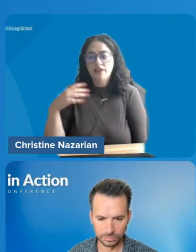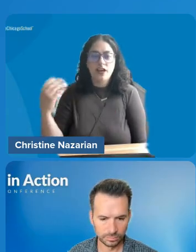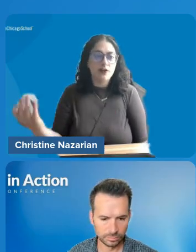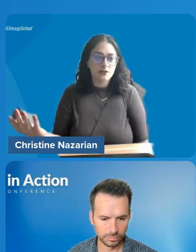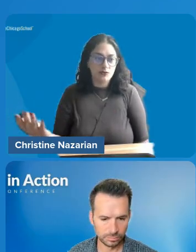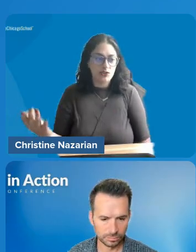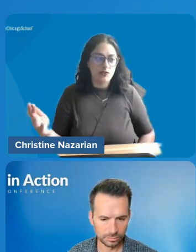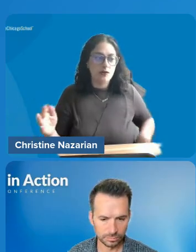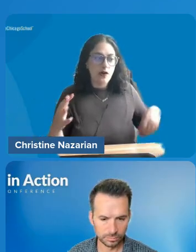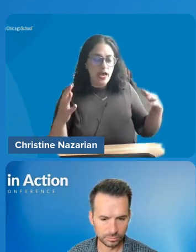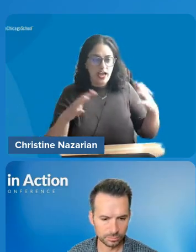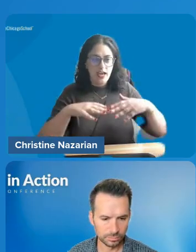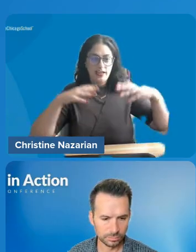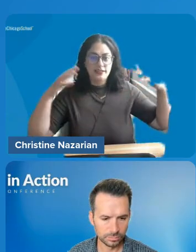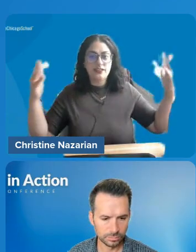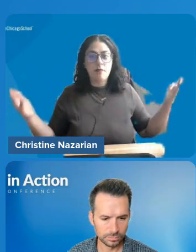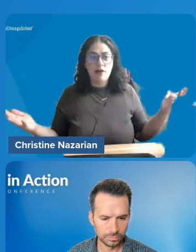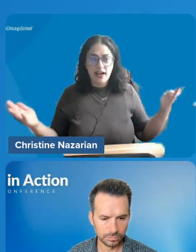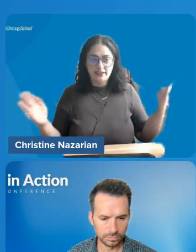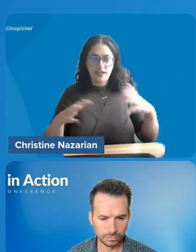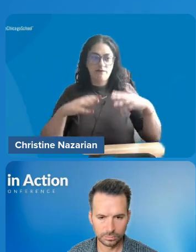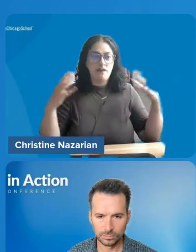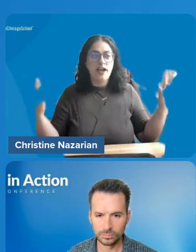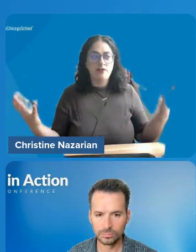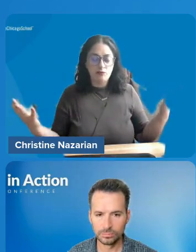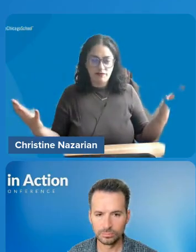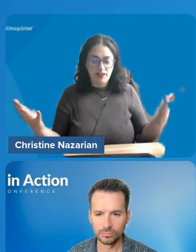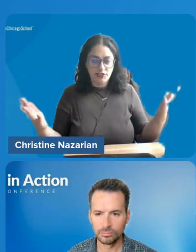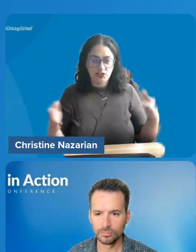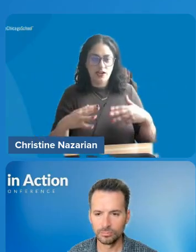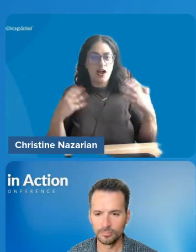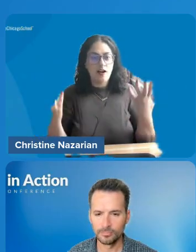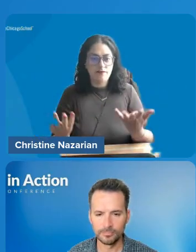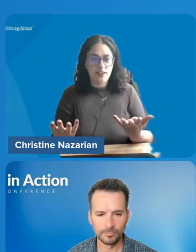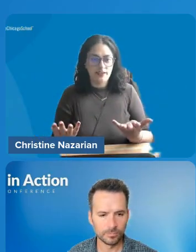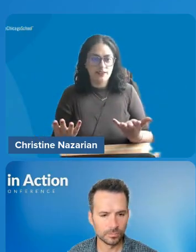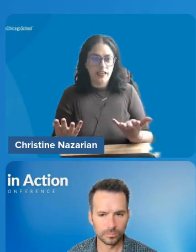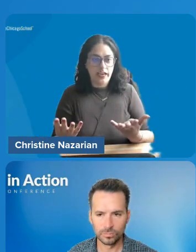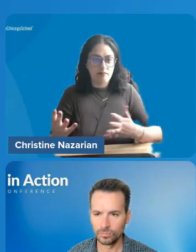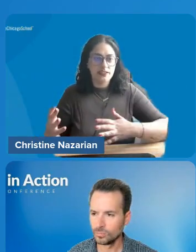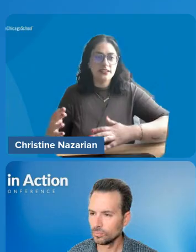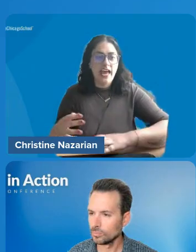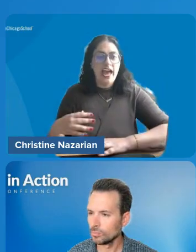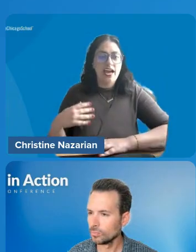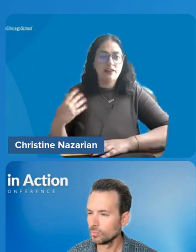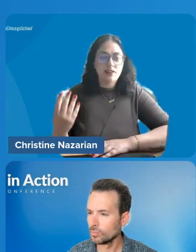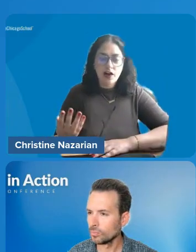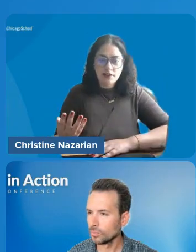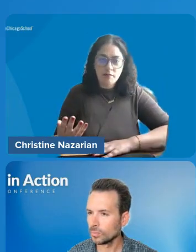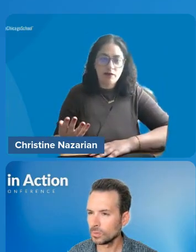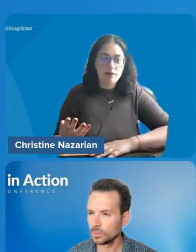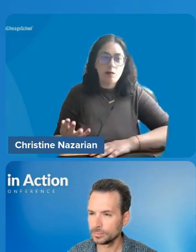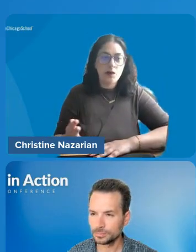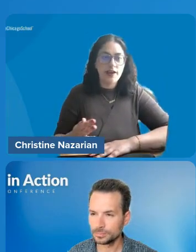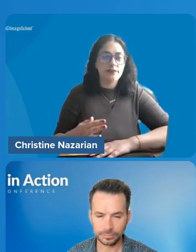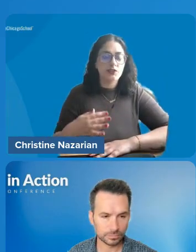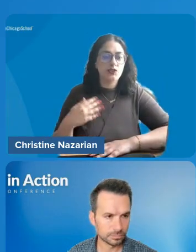They also do a summarizing final reflection of these assignments. And a lot of them are reporting just